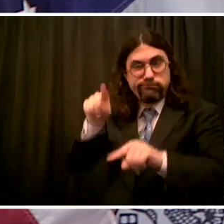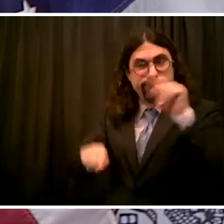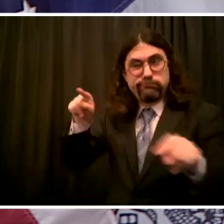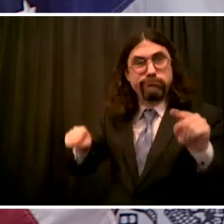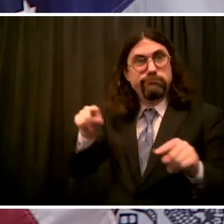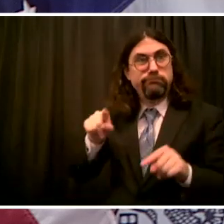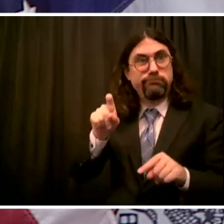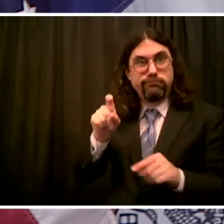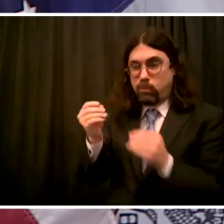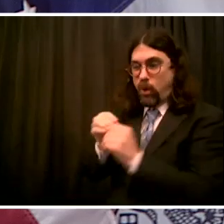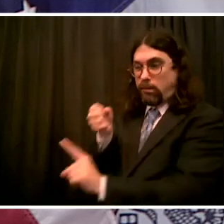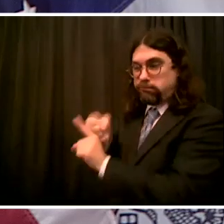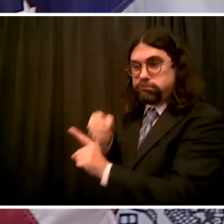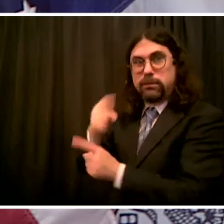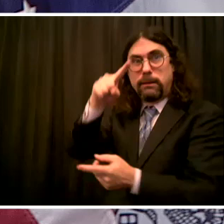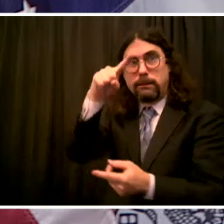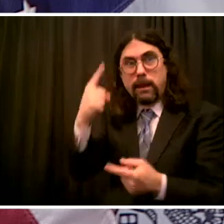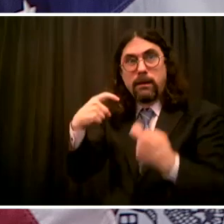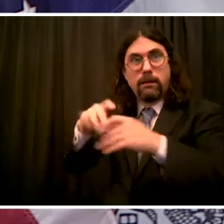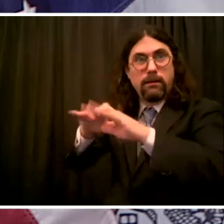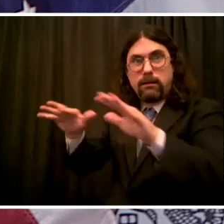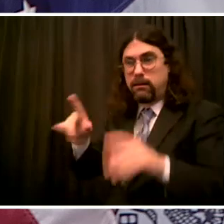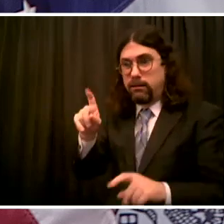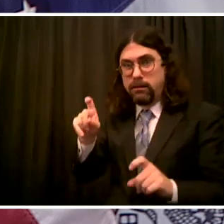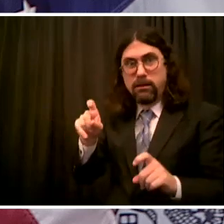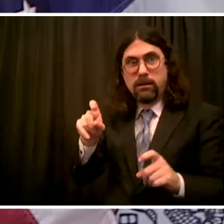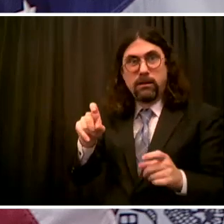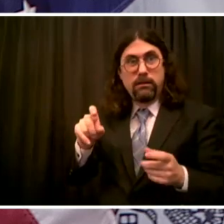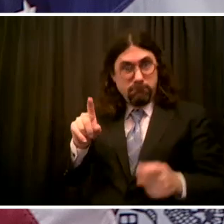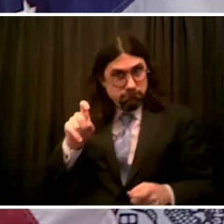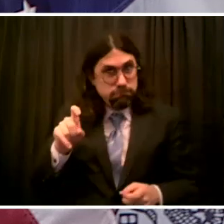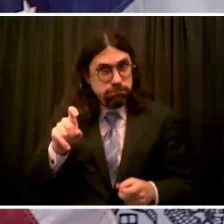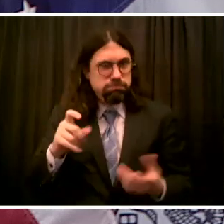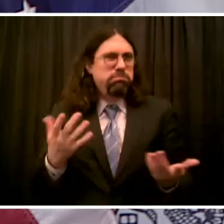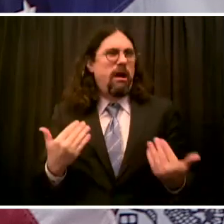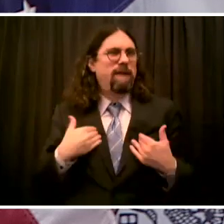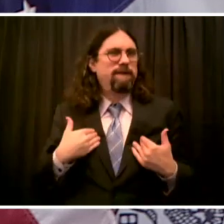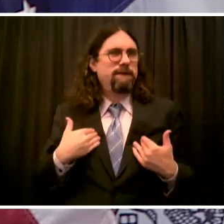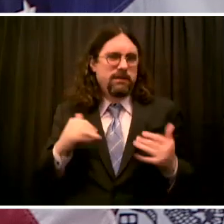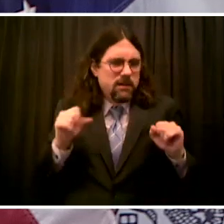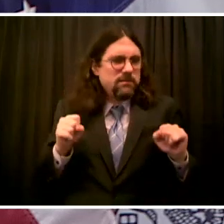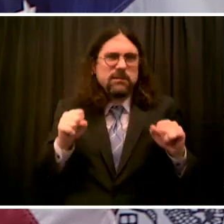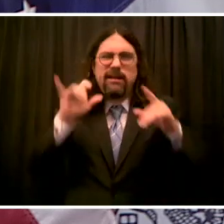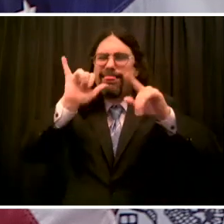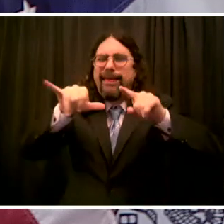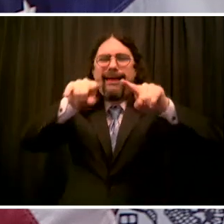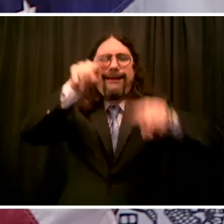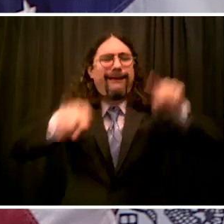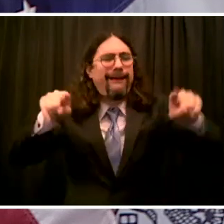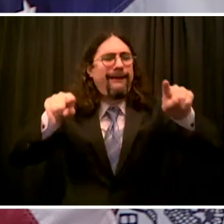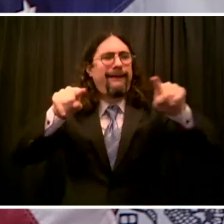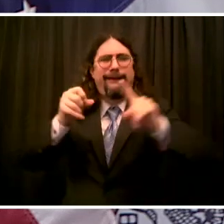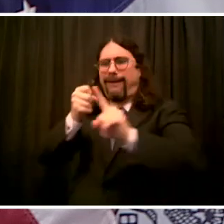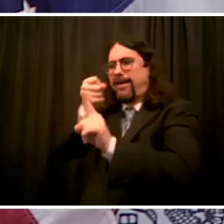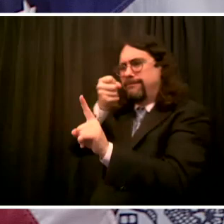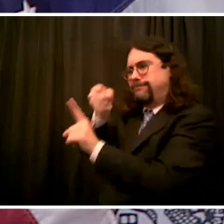NEW YORK CITY, BUT IN THIS COUNTRY. AND IT'S ROOTED INMUCH DEEPER ISSUES THAN THE NEW YORK CITY